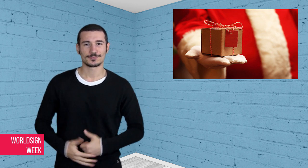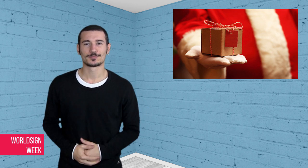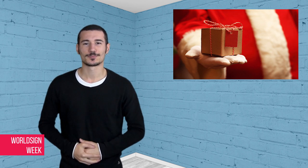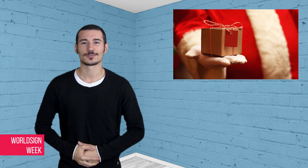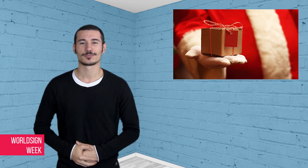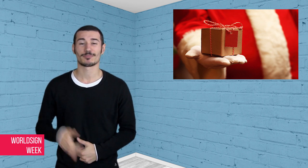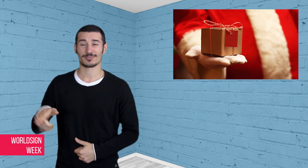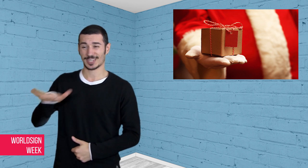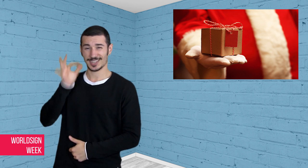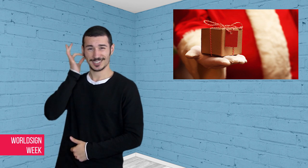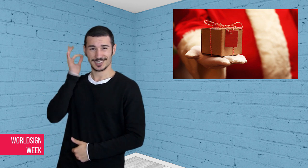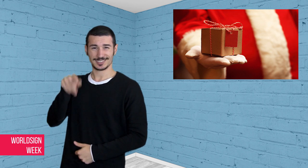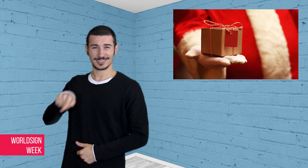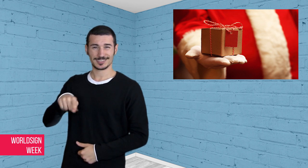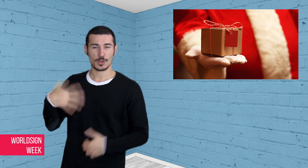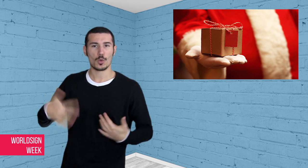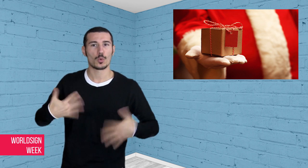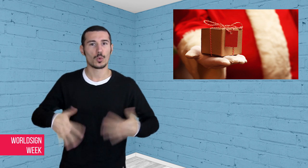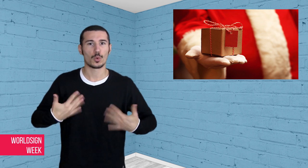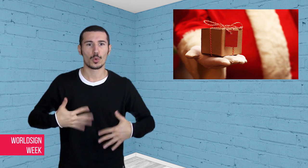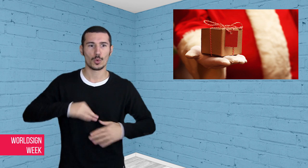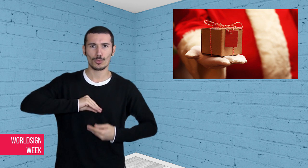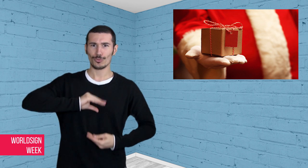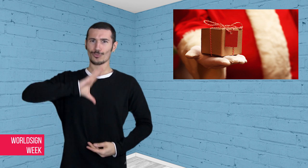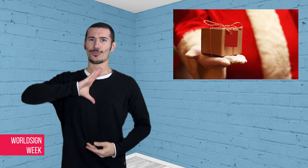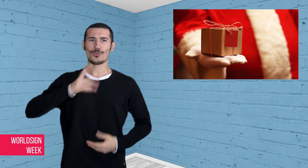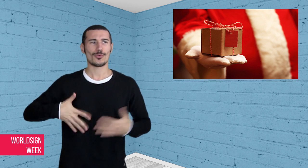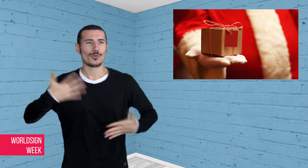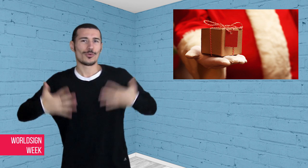she also found new confidence.